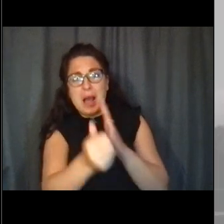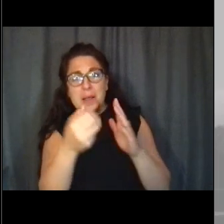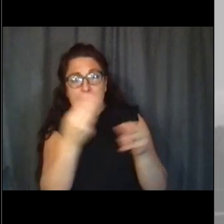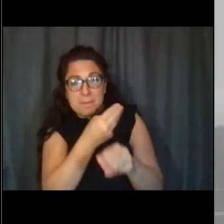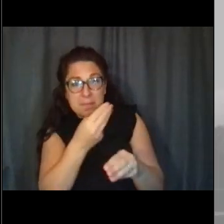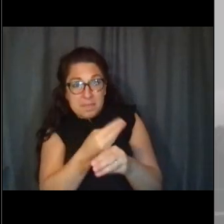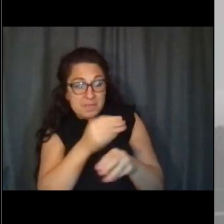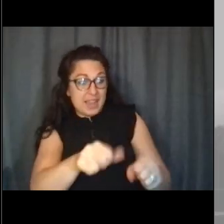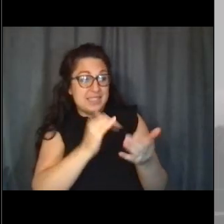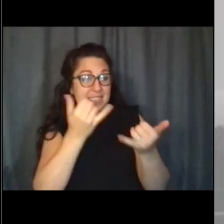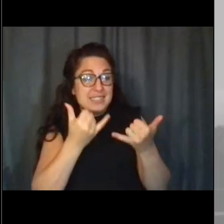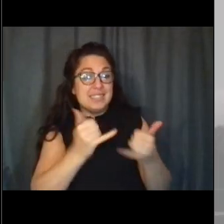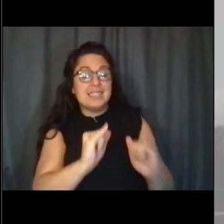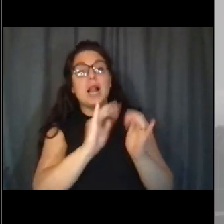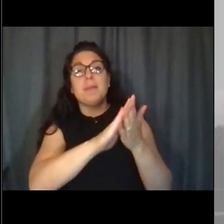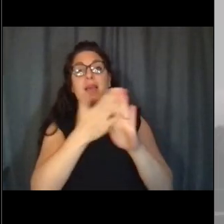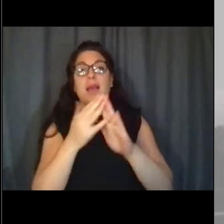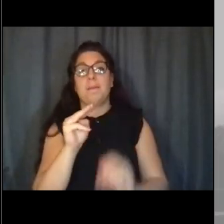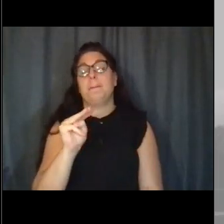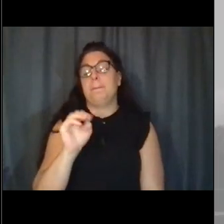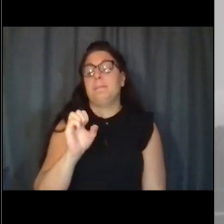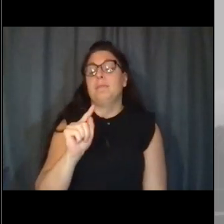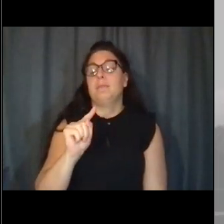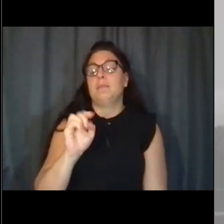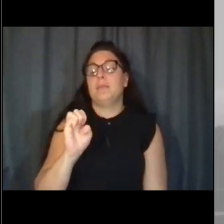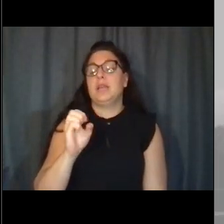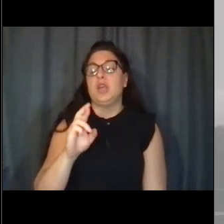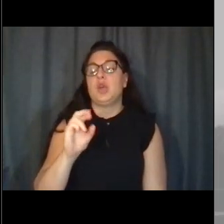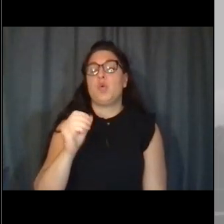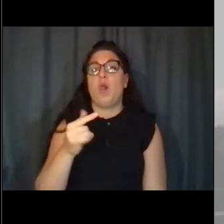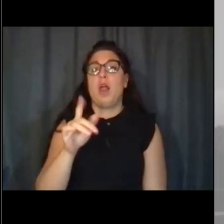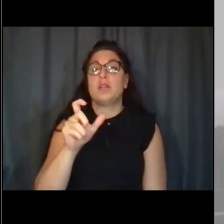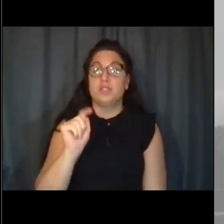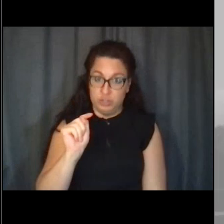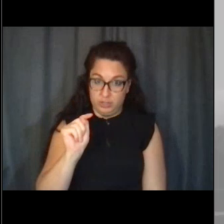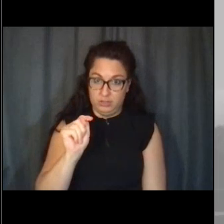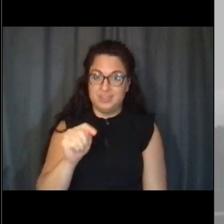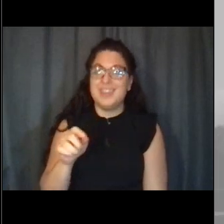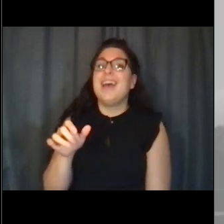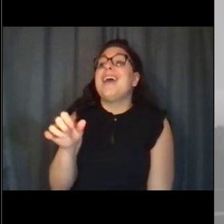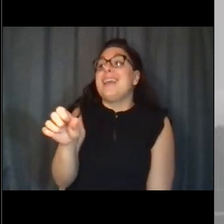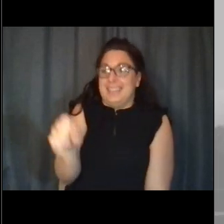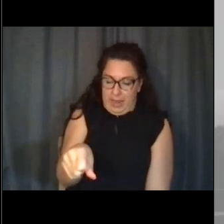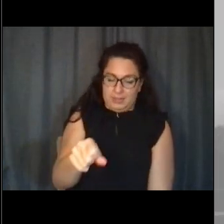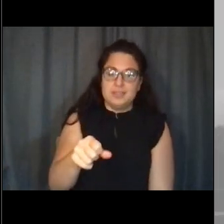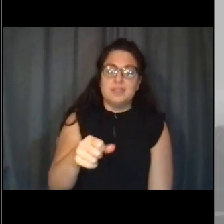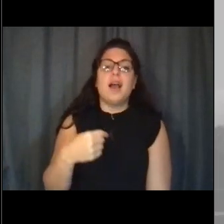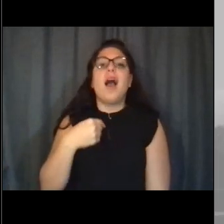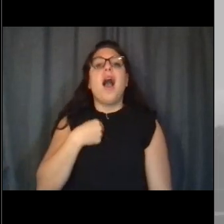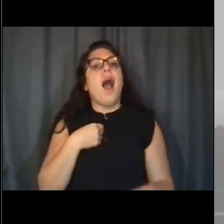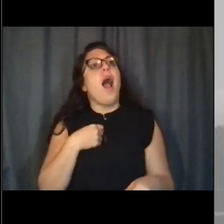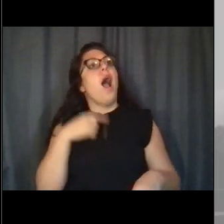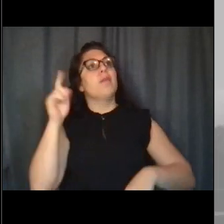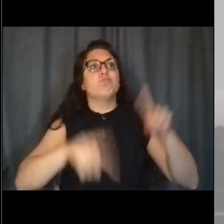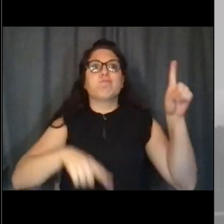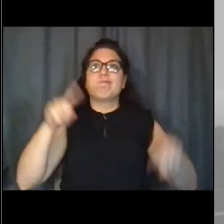Yes, meteorologists cover a wide range of things. And I went to school with a lot of different people and some were great at math